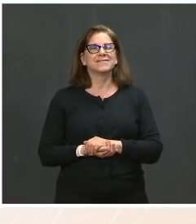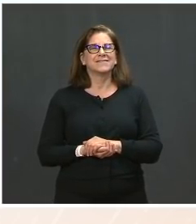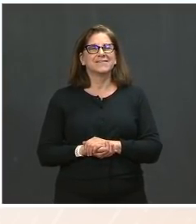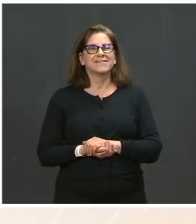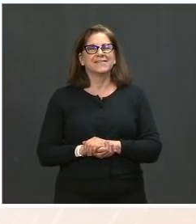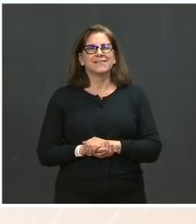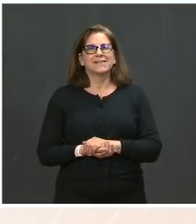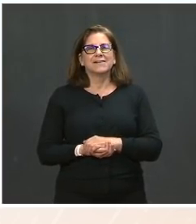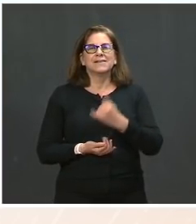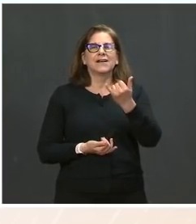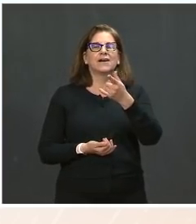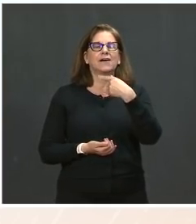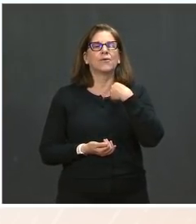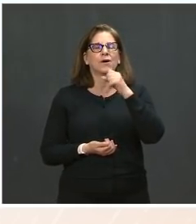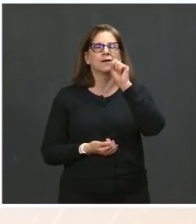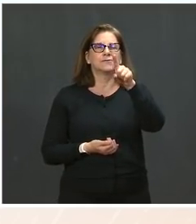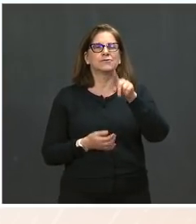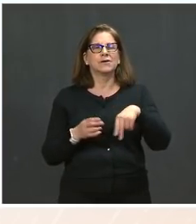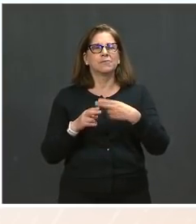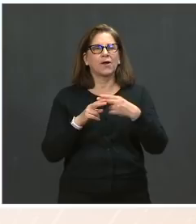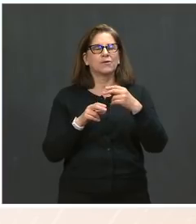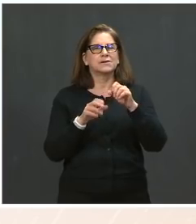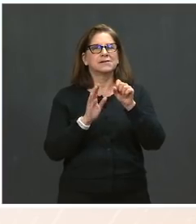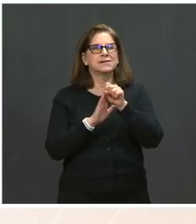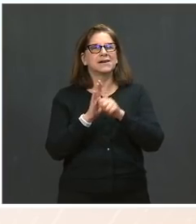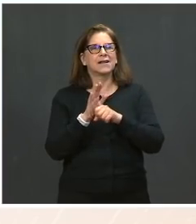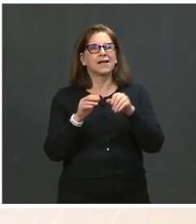I recognized you by your voice. I can't see your mustache.